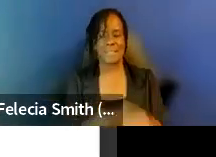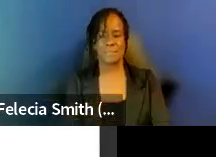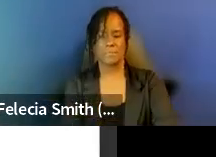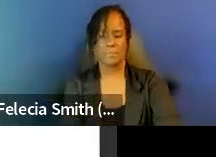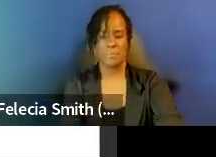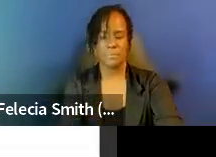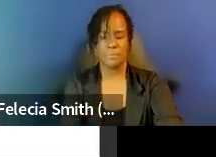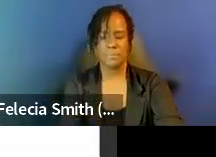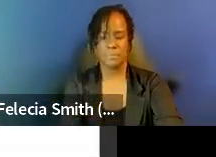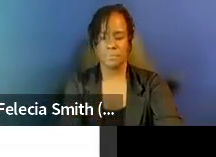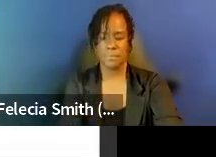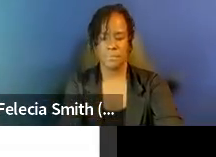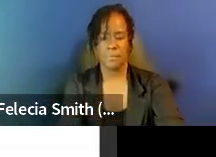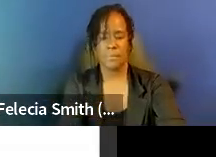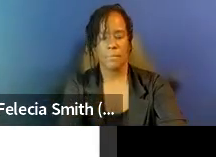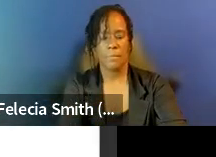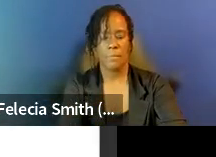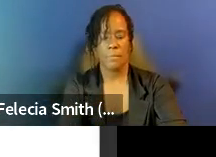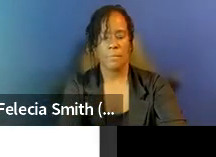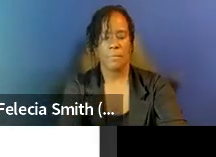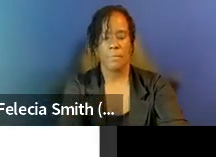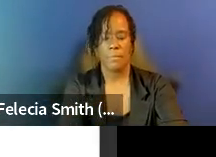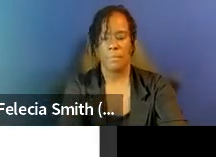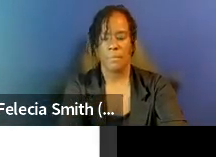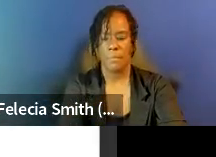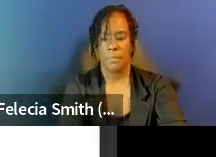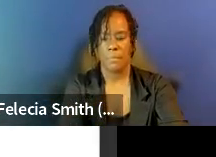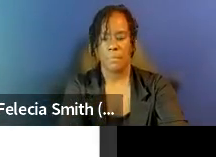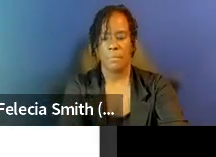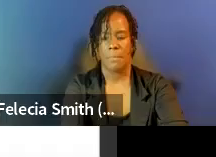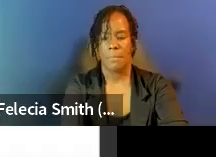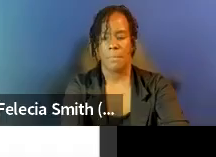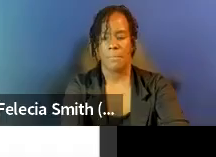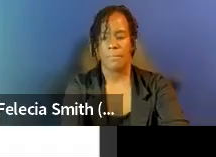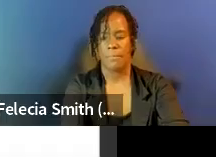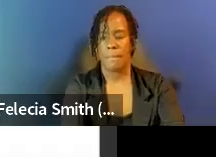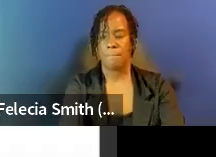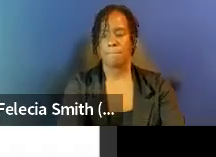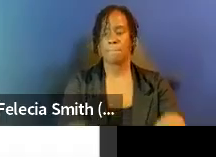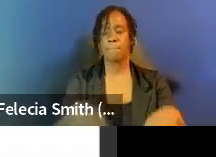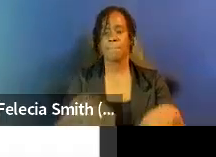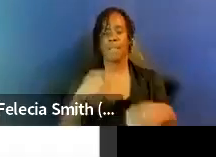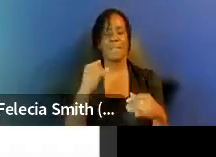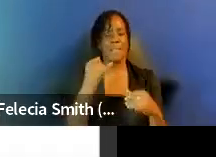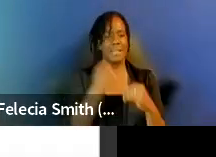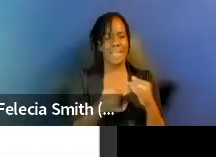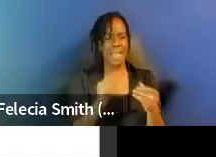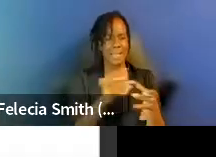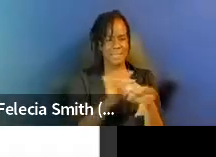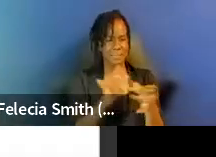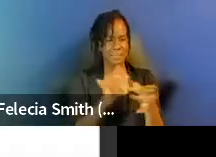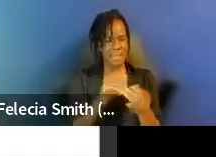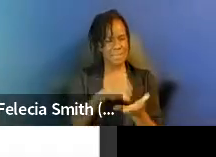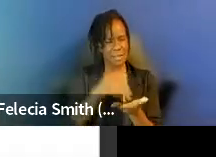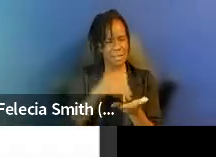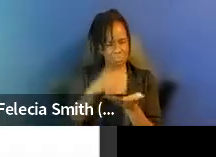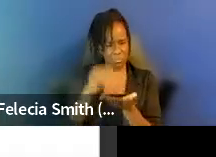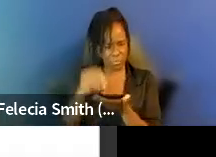this. As a woman that grew up in the south Asian household.